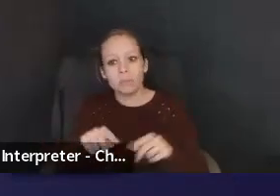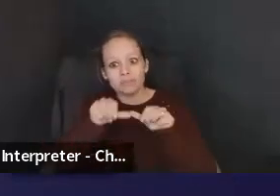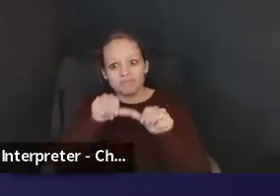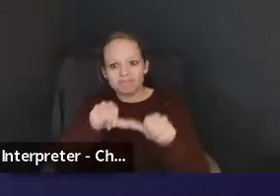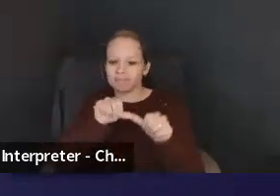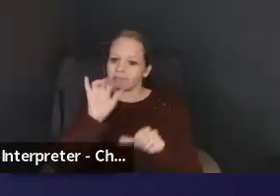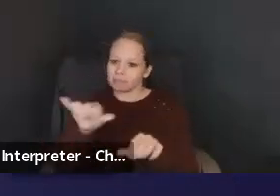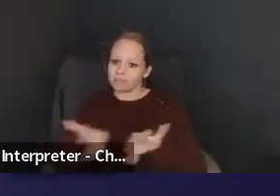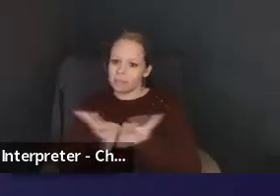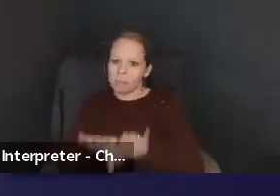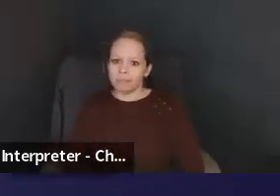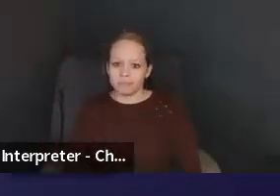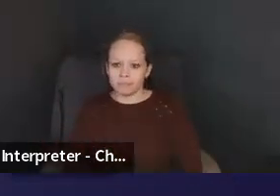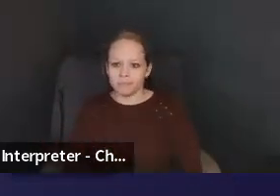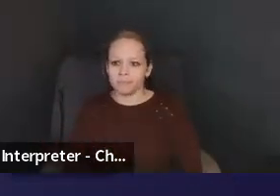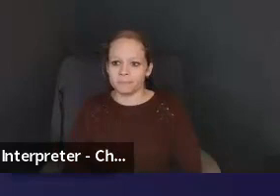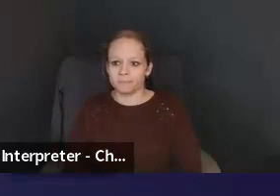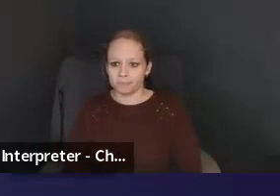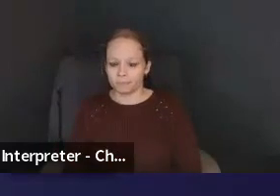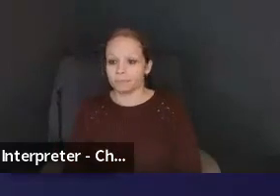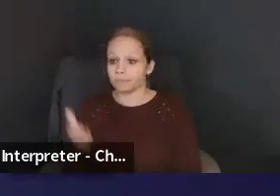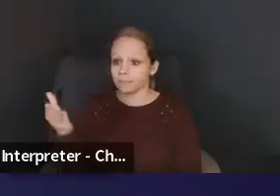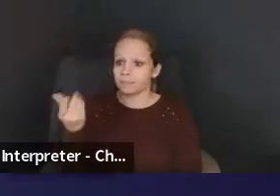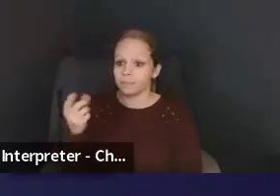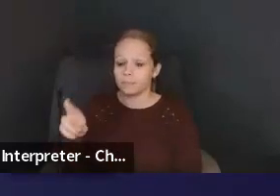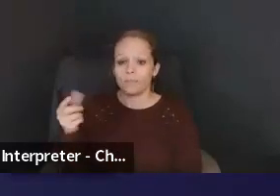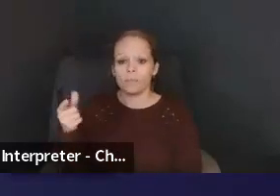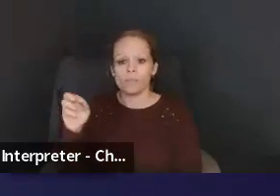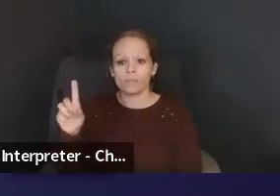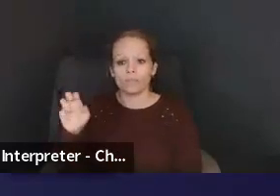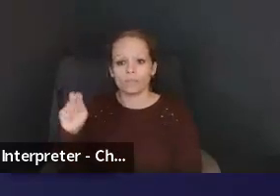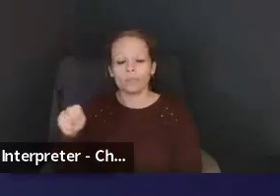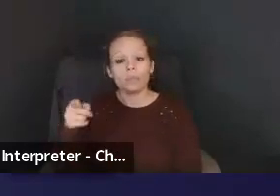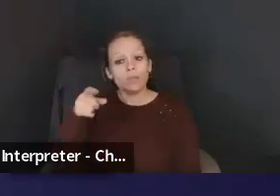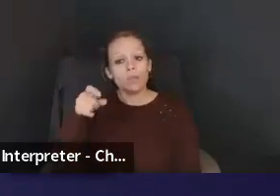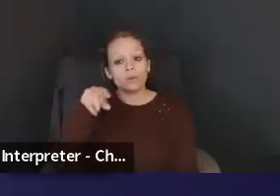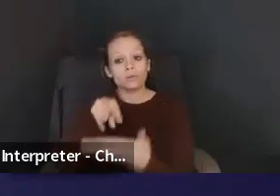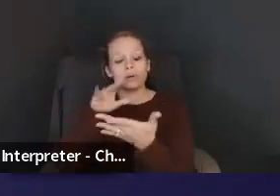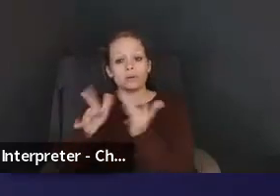Dr. Leslie? Dr. Gooden: I would add, too, look at the website and look to see who was funded this